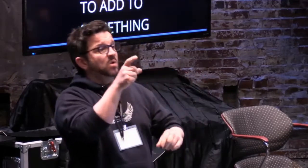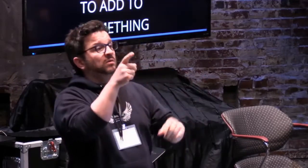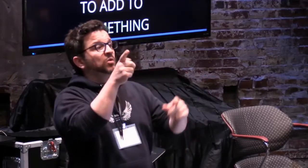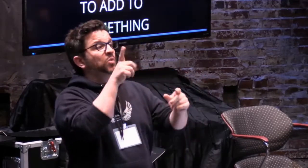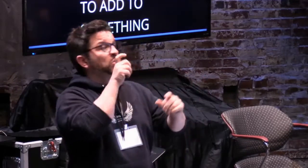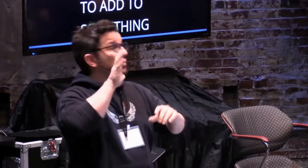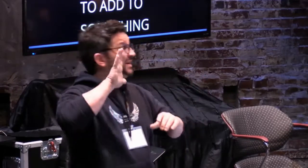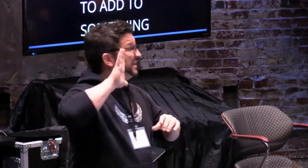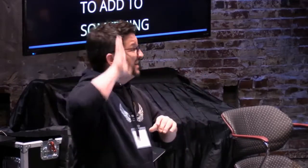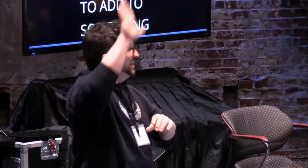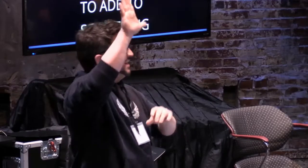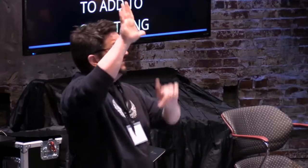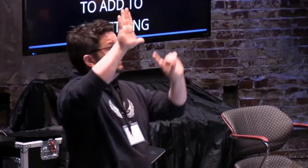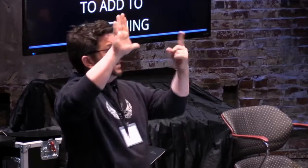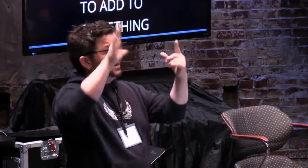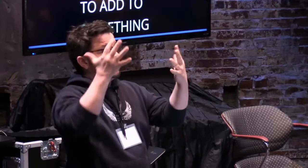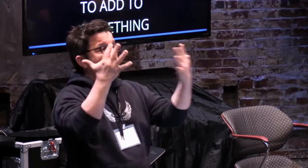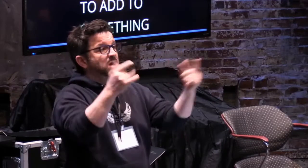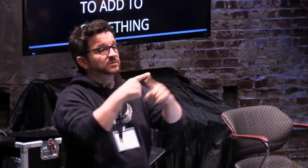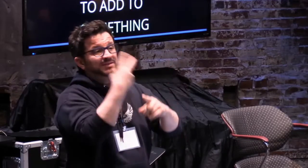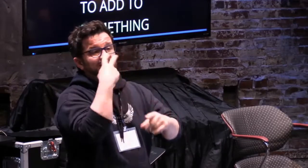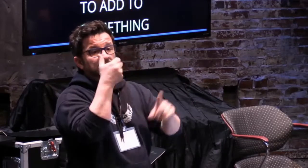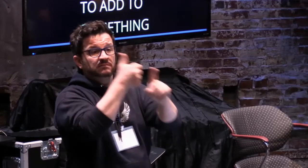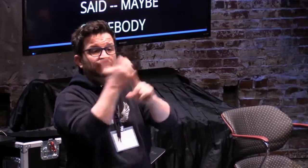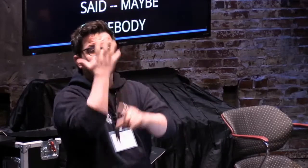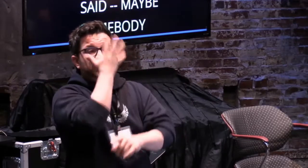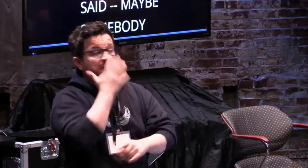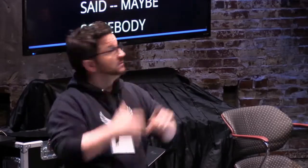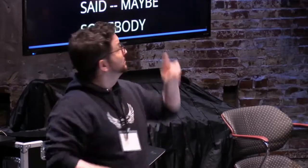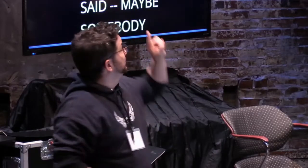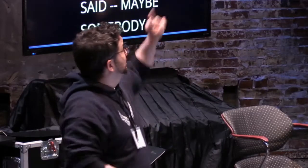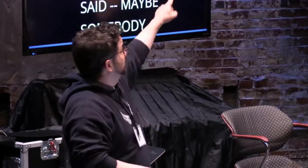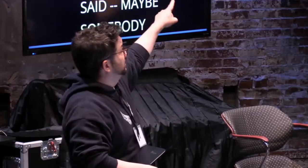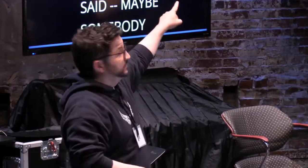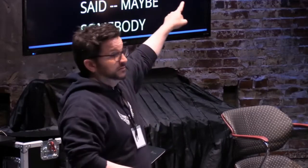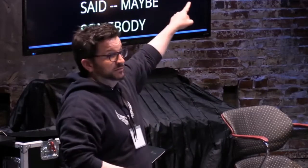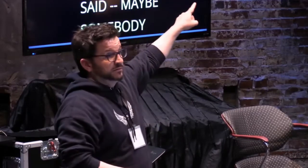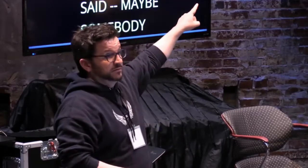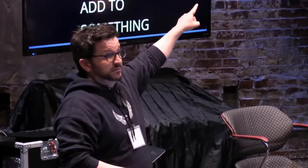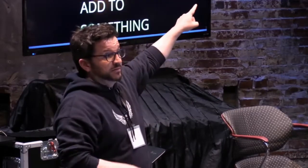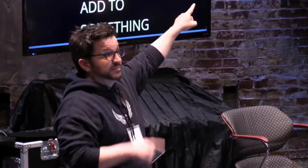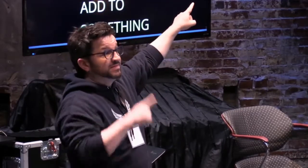Please keep in mind, wait for the camera to be put on yourself.